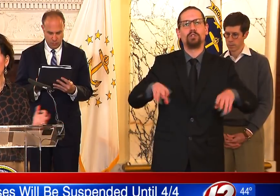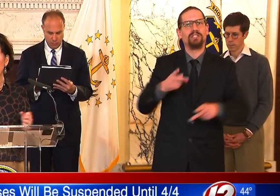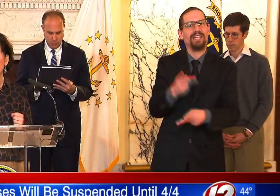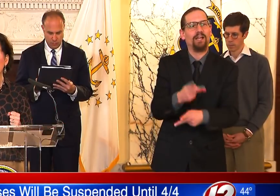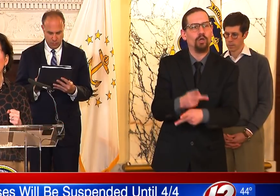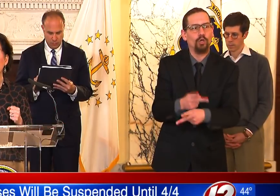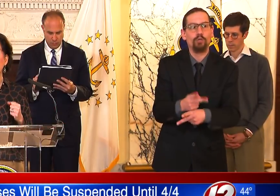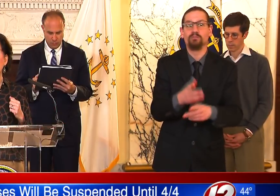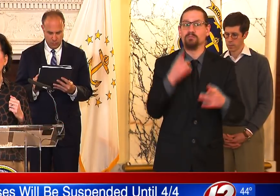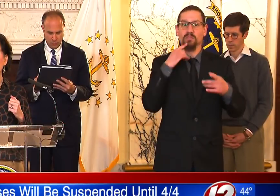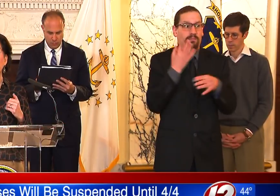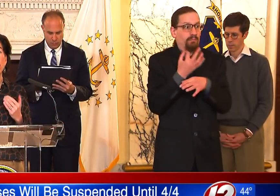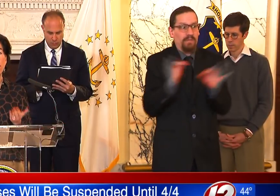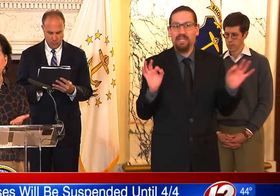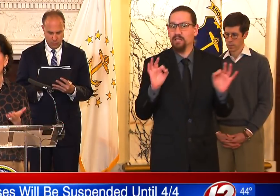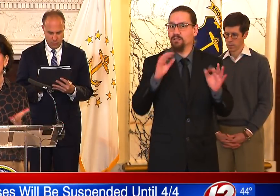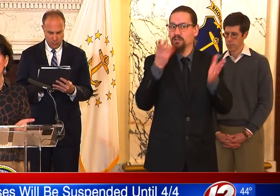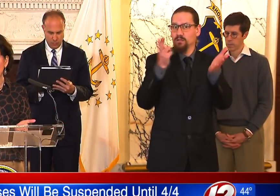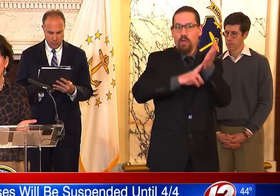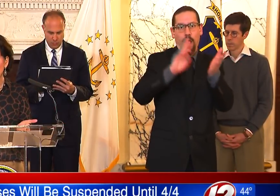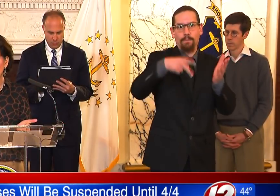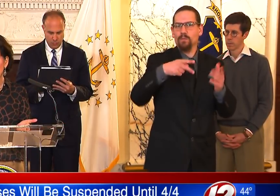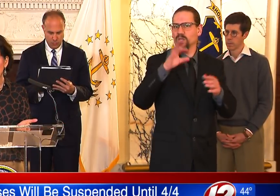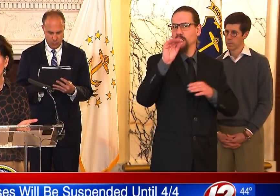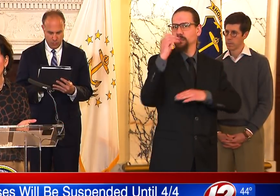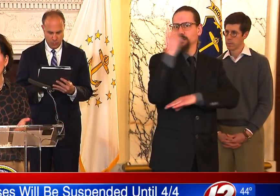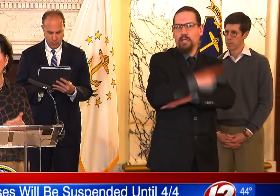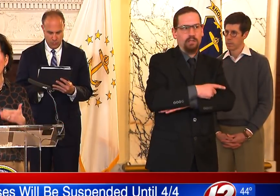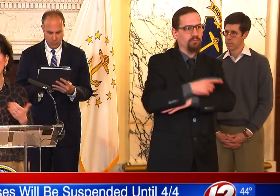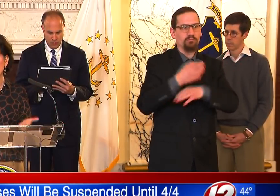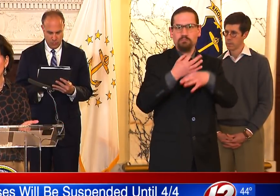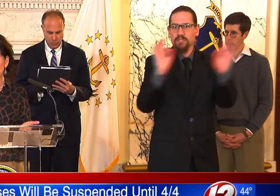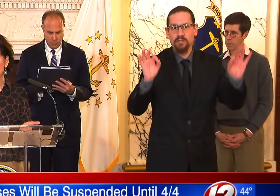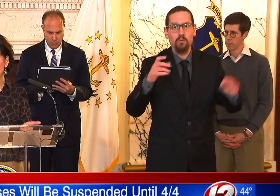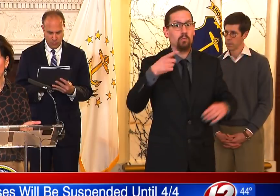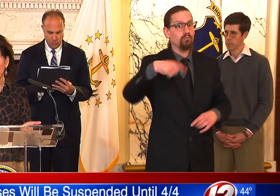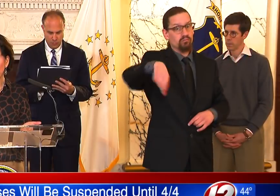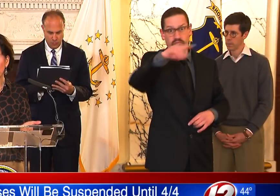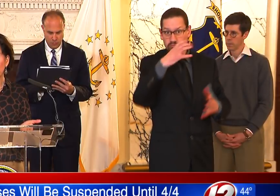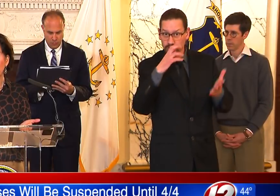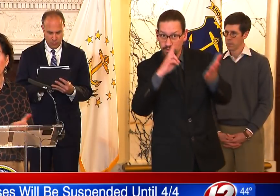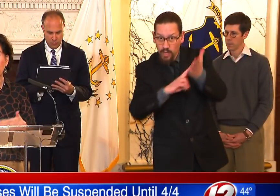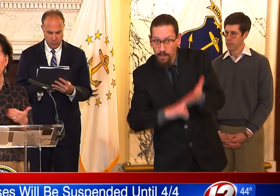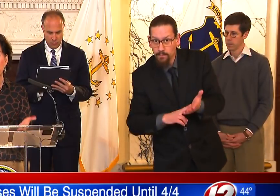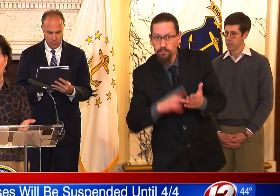CARE.COM. IT IS FREE TO SIGN UP.